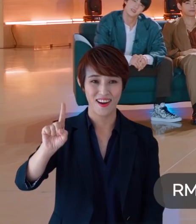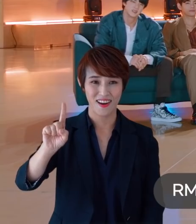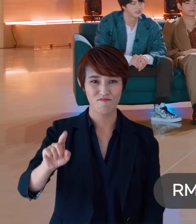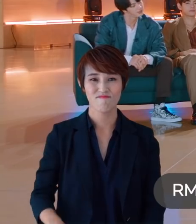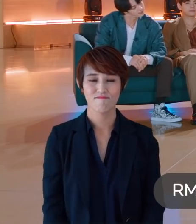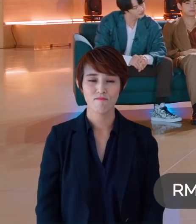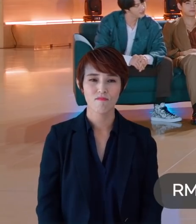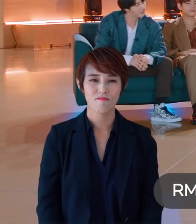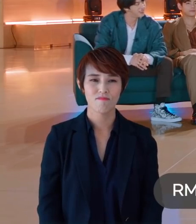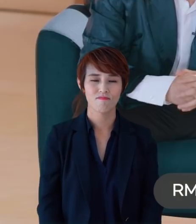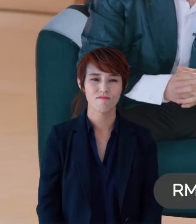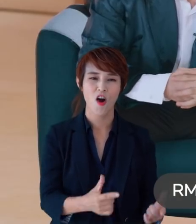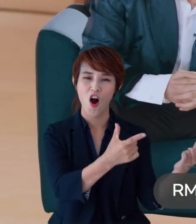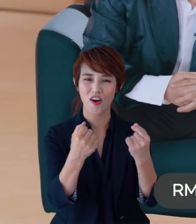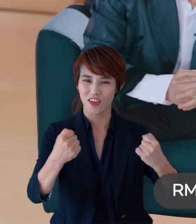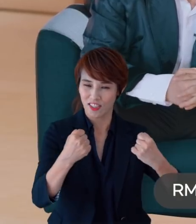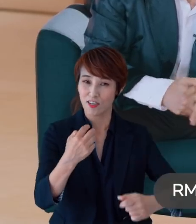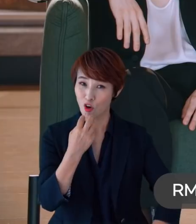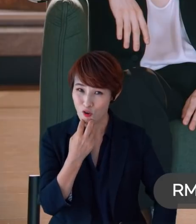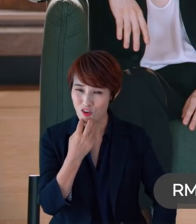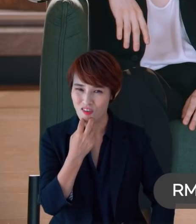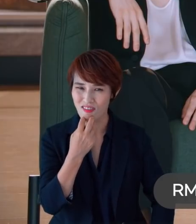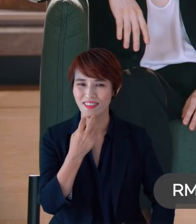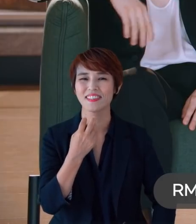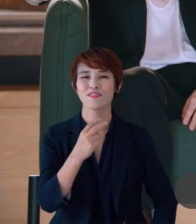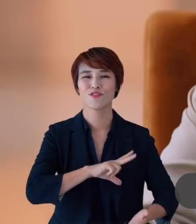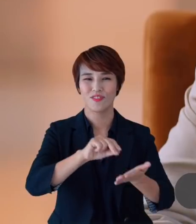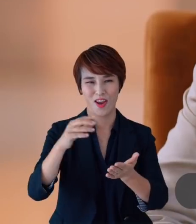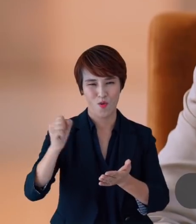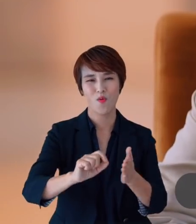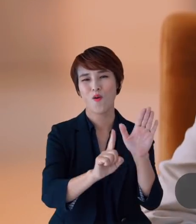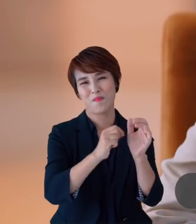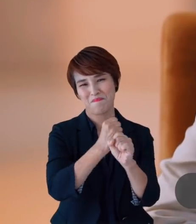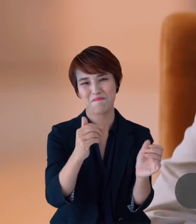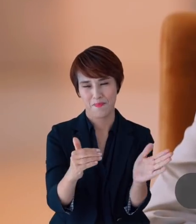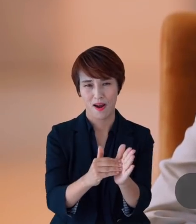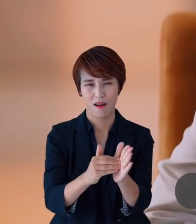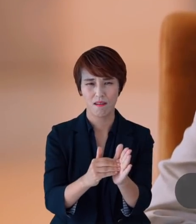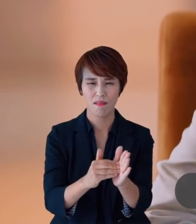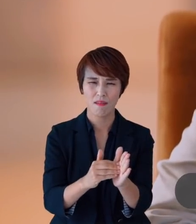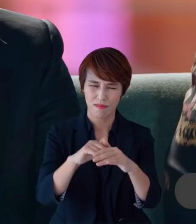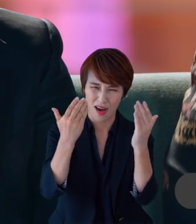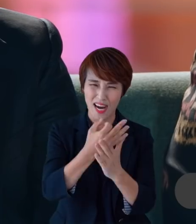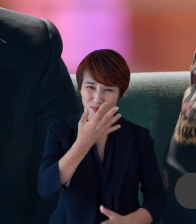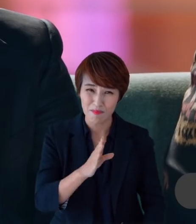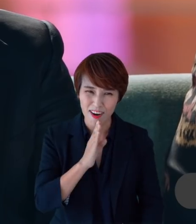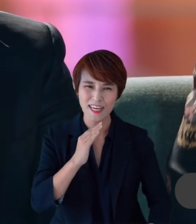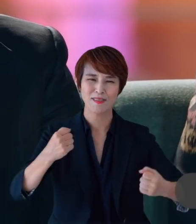We filmed this year’s ad with the slogan, “EoGiYeongCha,” to give each other strength and support during these difficult times.